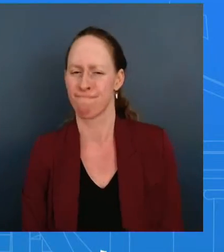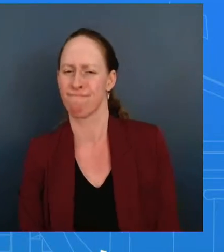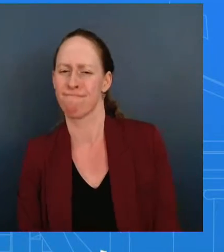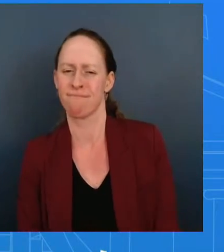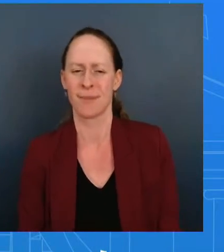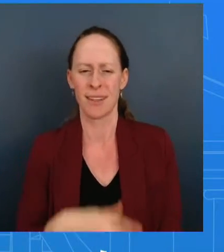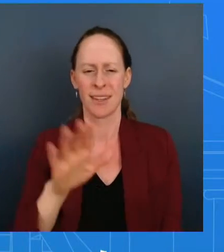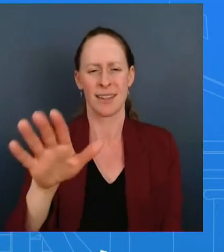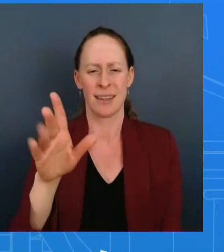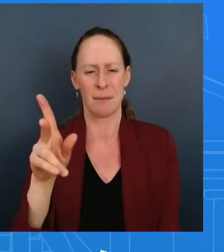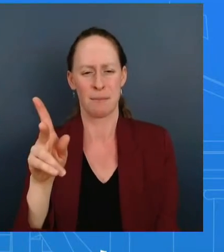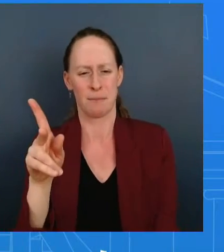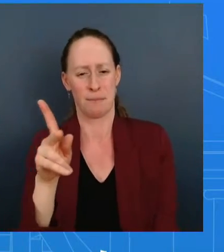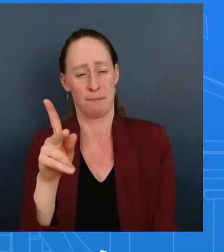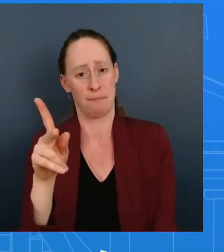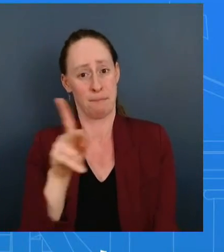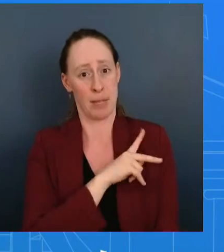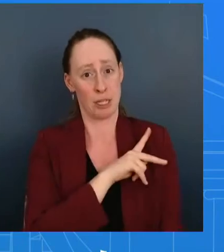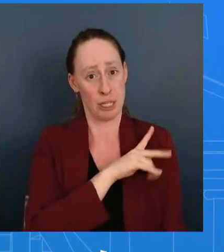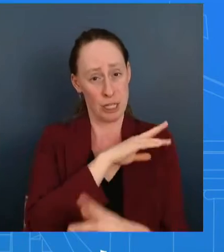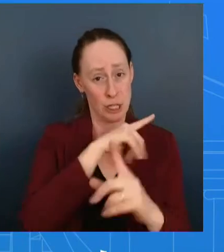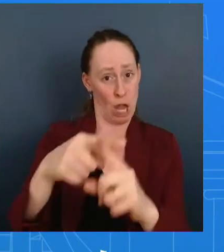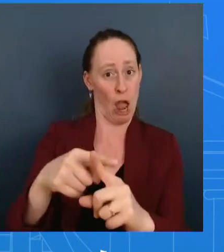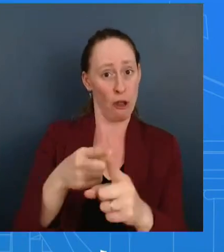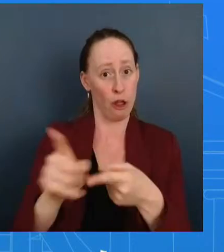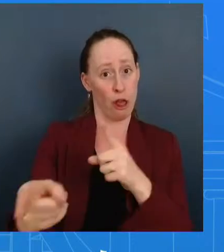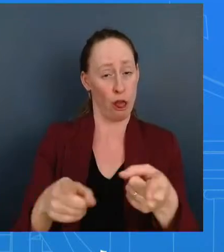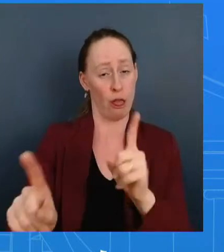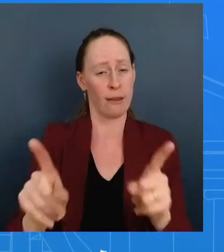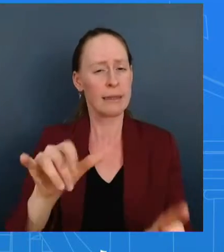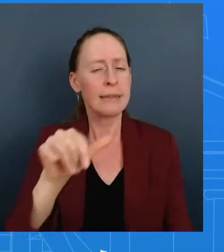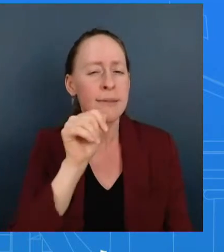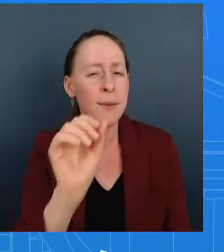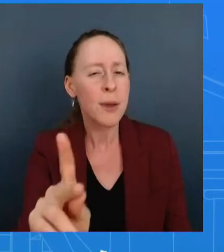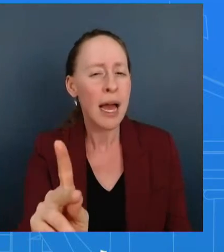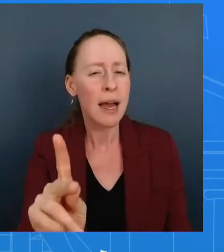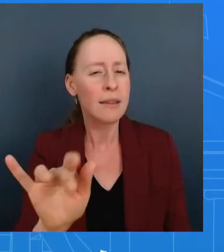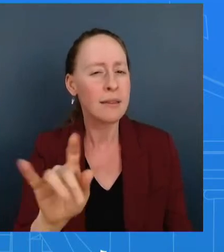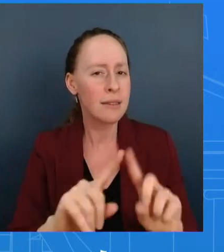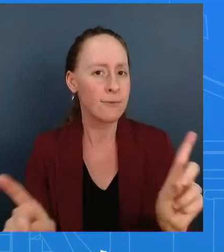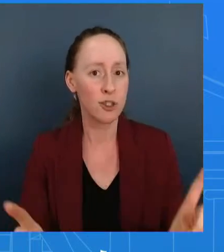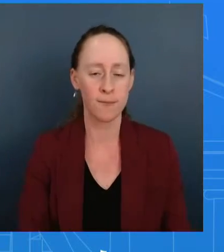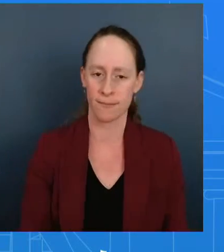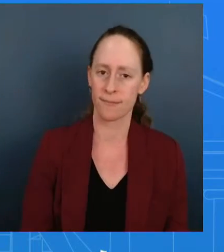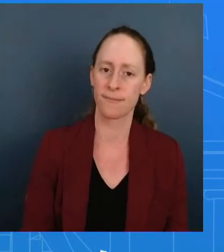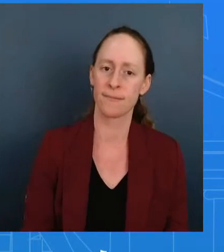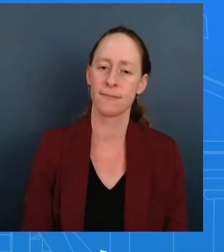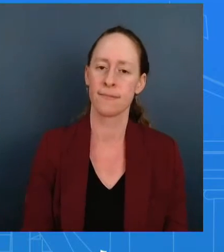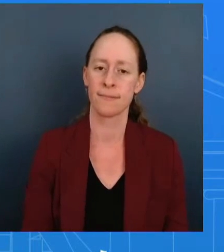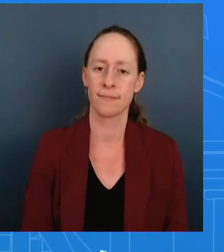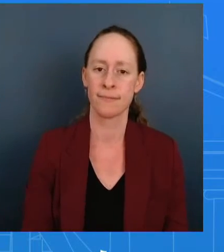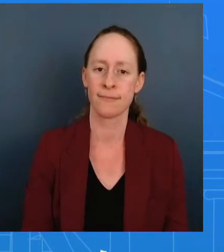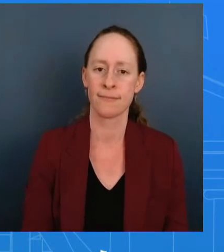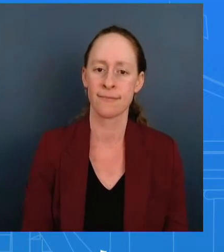The Press: -- professional exchange. So, the question is -- one question is: After a debate that drew days and days and days of scrutiny,